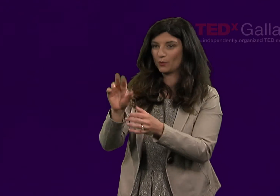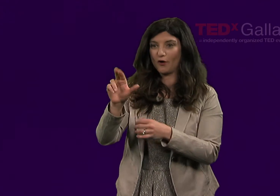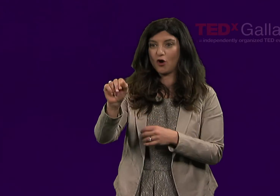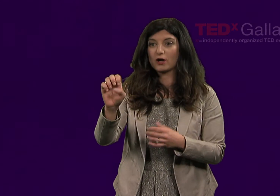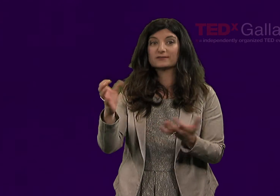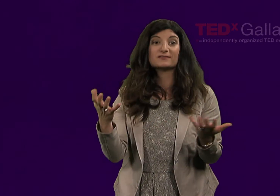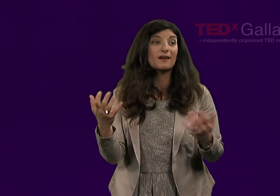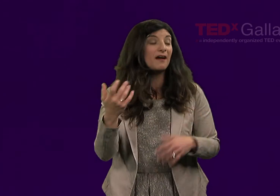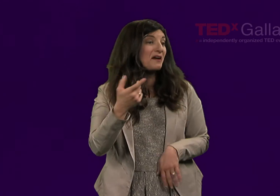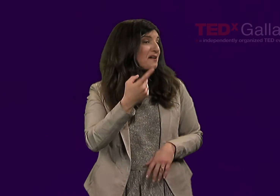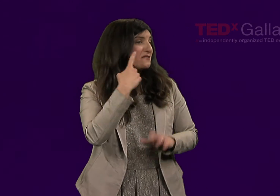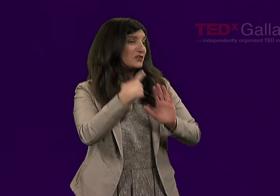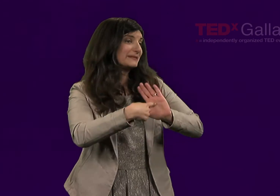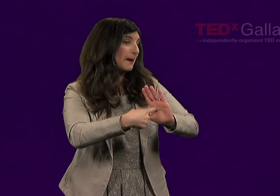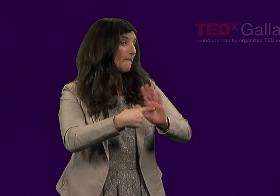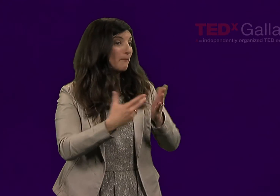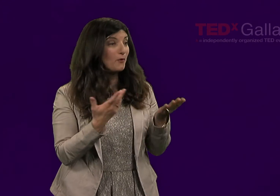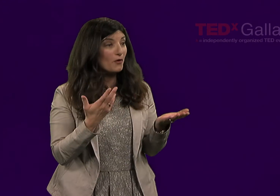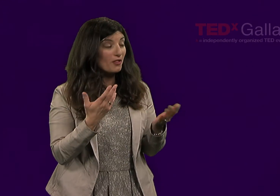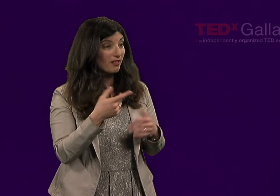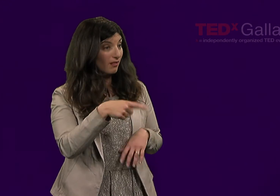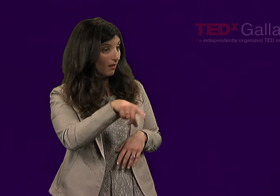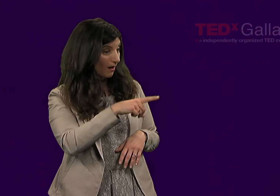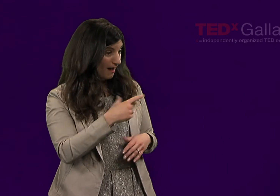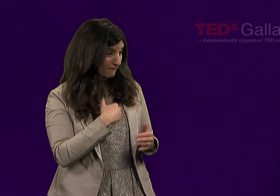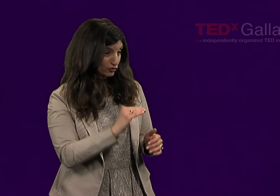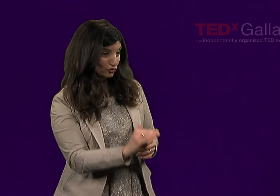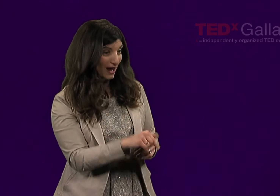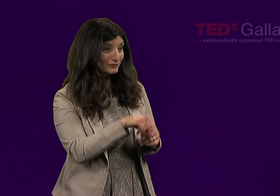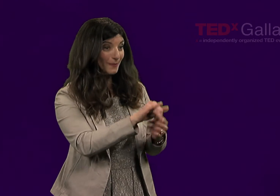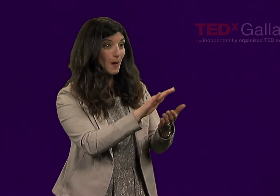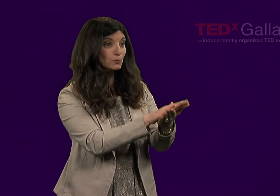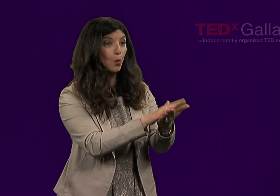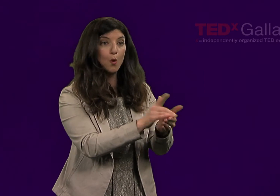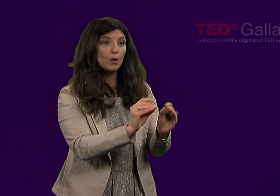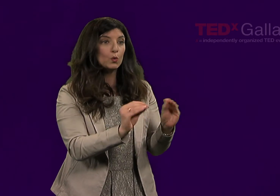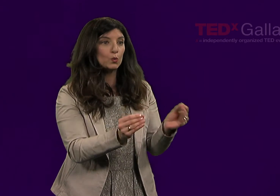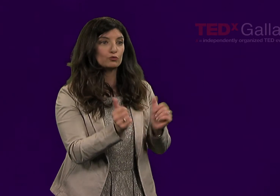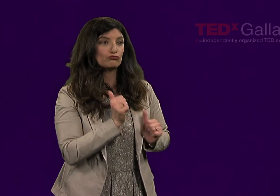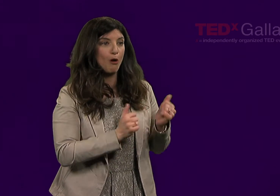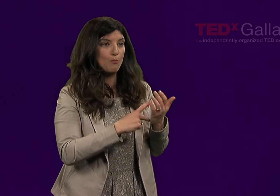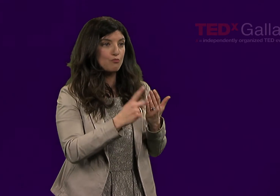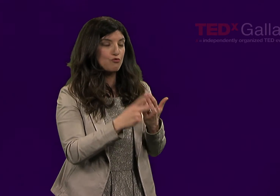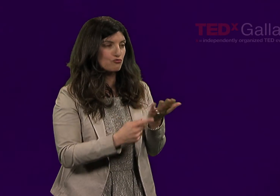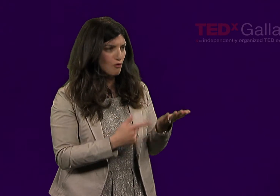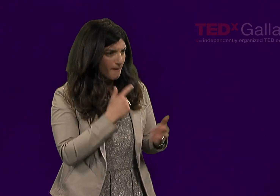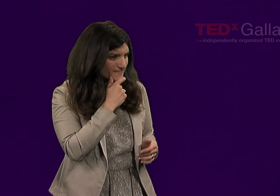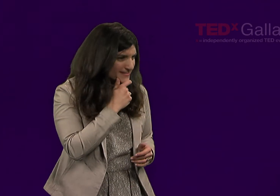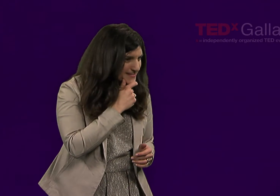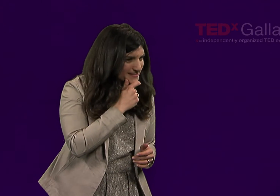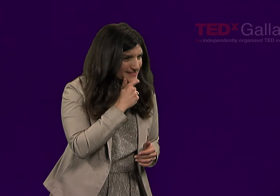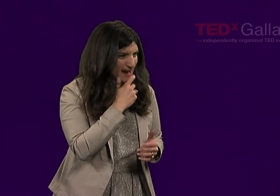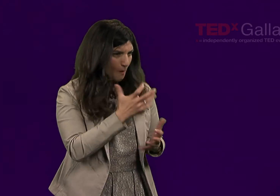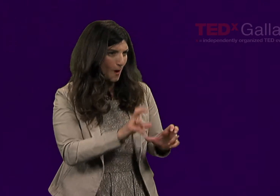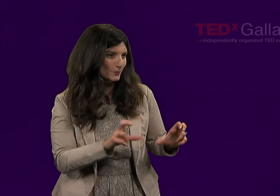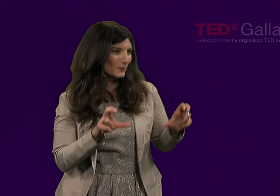is because they want to feel connected to a cause. You know, let me give you an example. Say you have a child going to a school where there's no drama program.